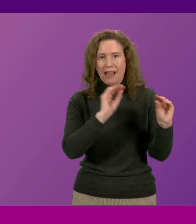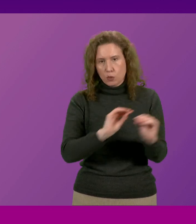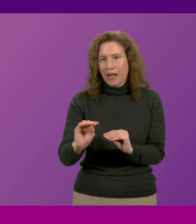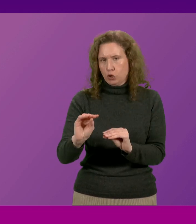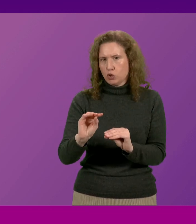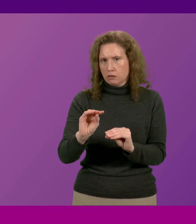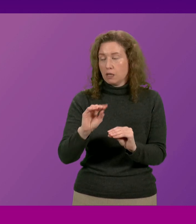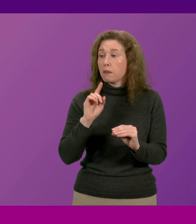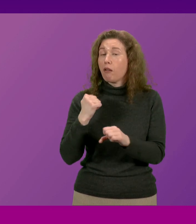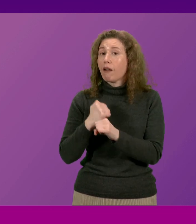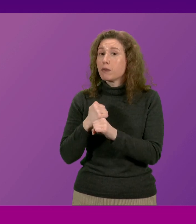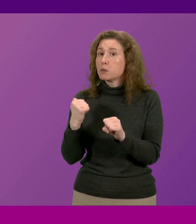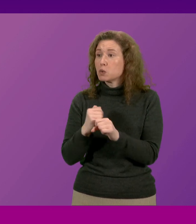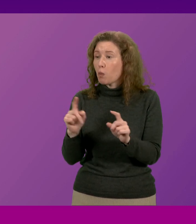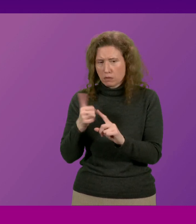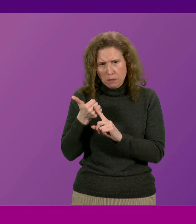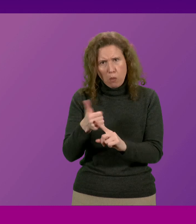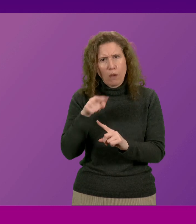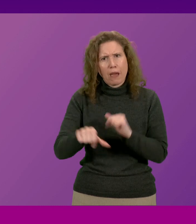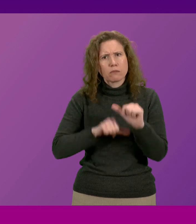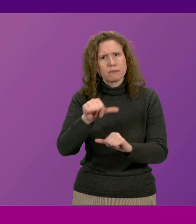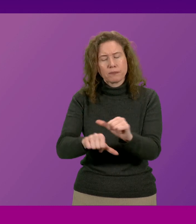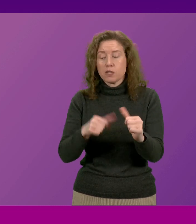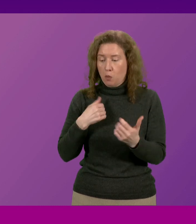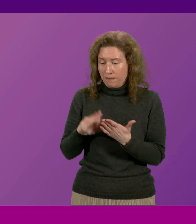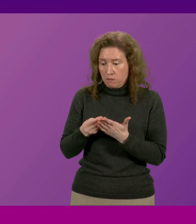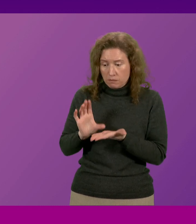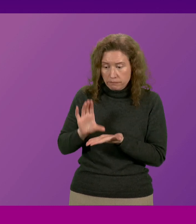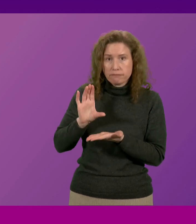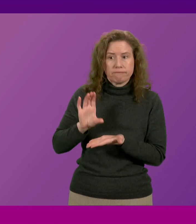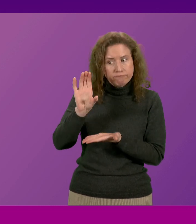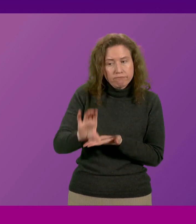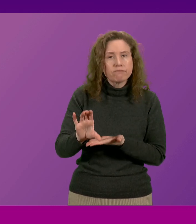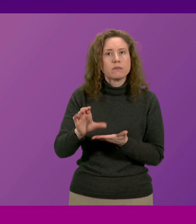The Government will support that endeavour. We have put more resources into additional support